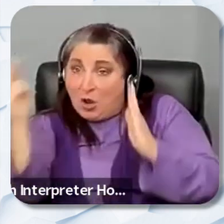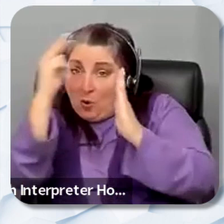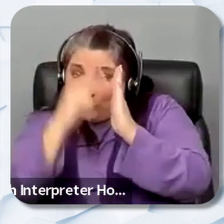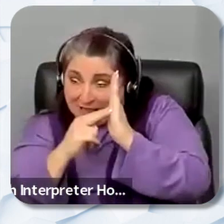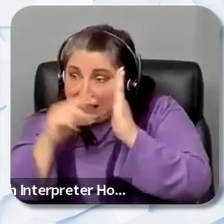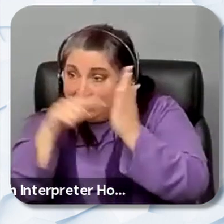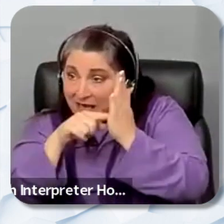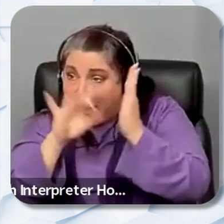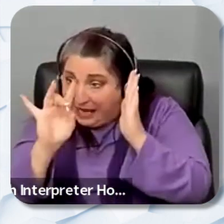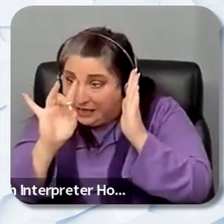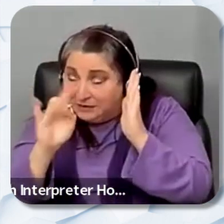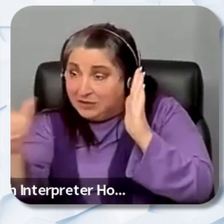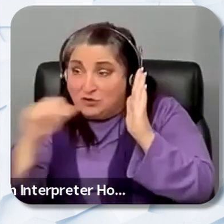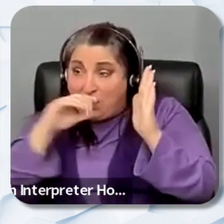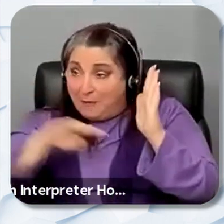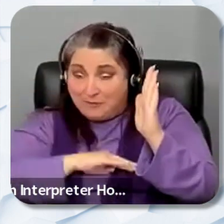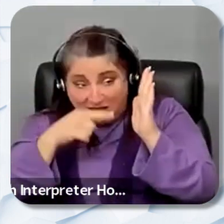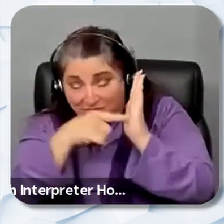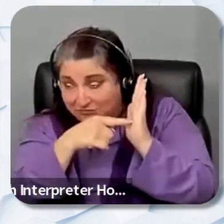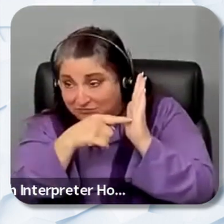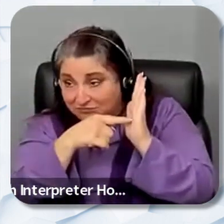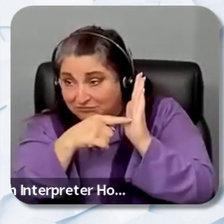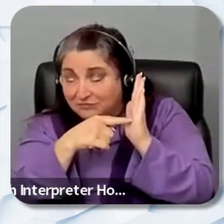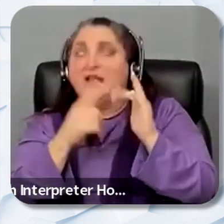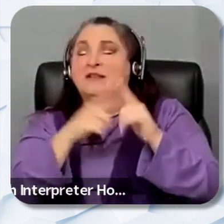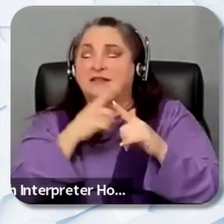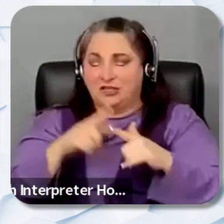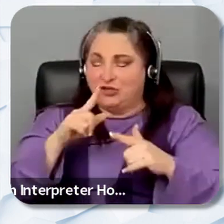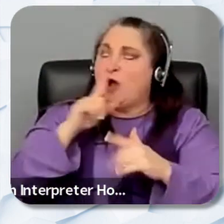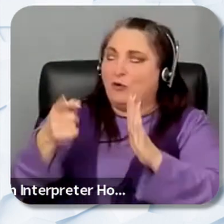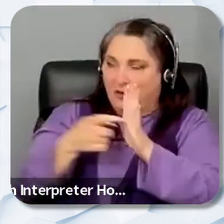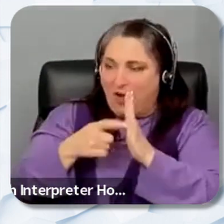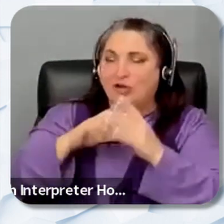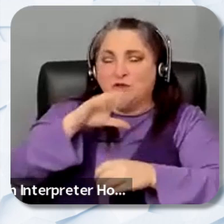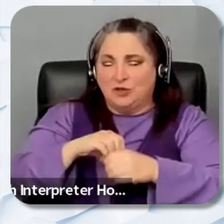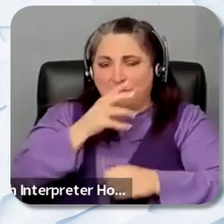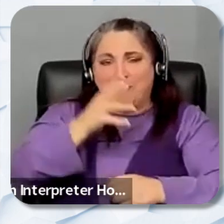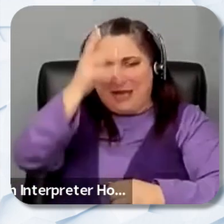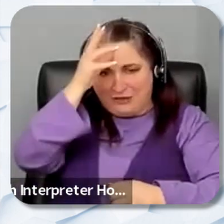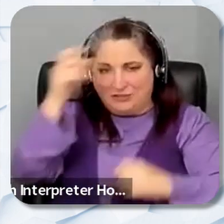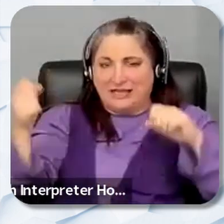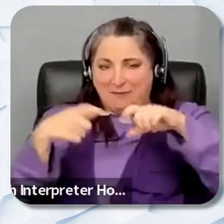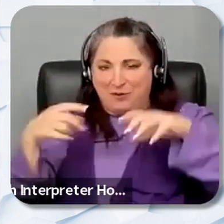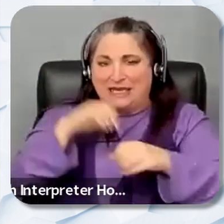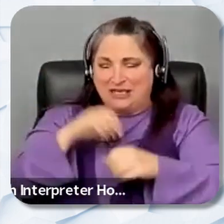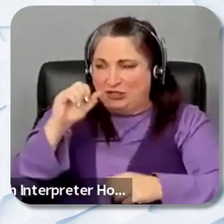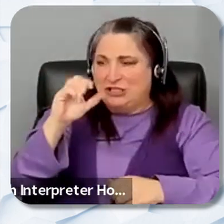you are required for including parent input in your CIM plan. Then there will be a student